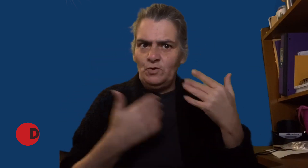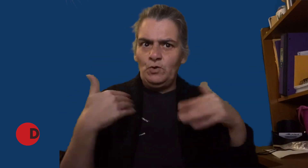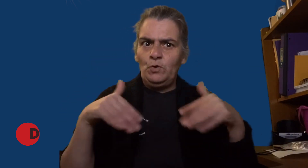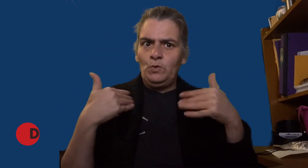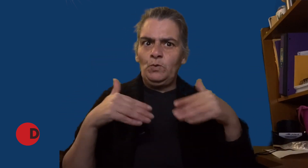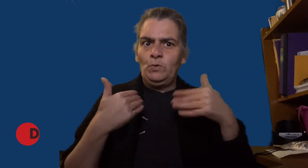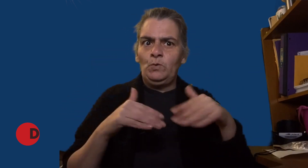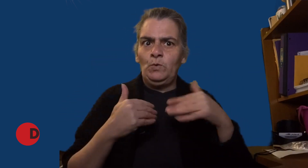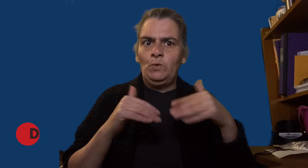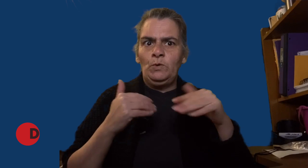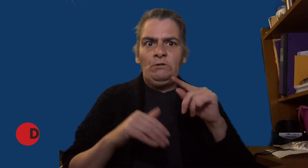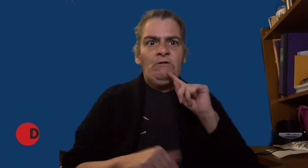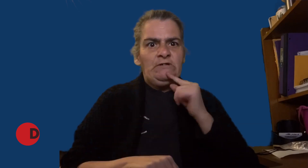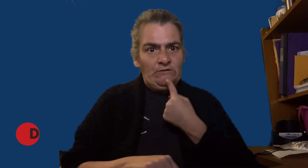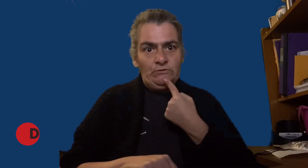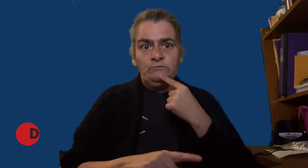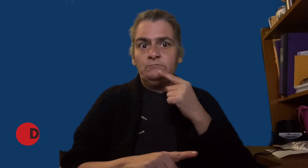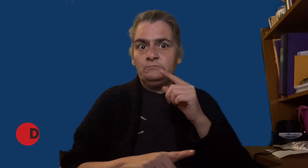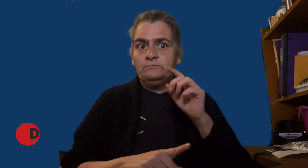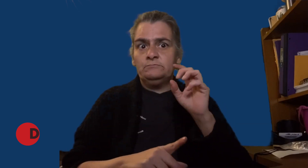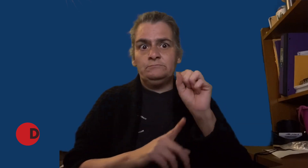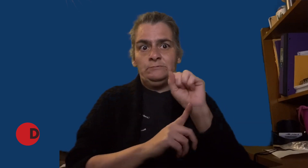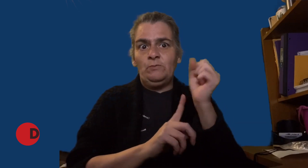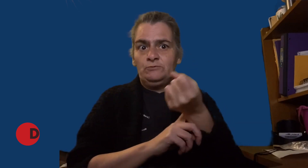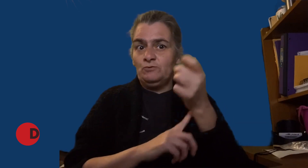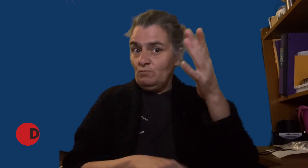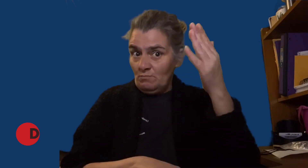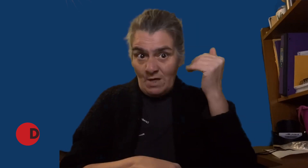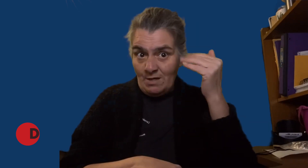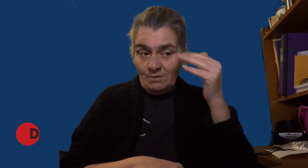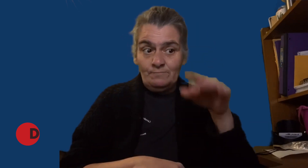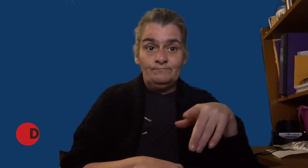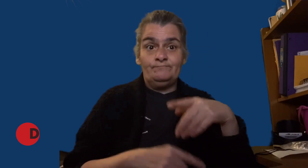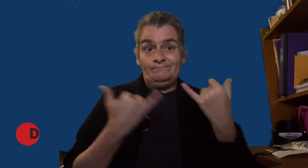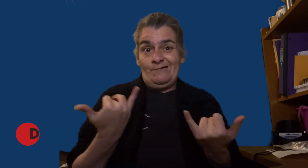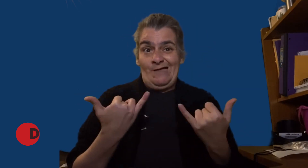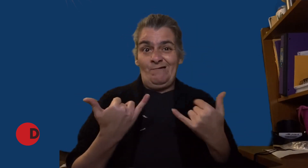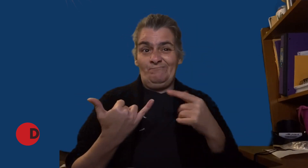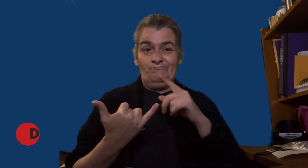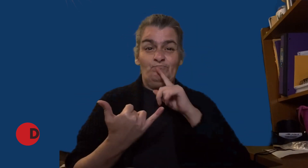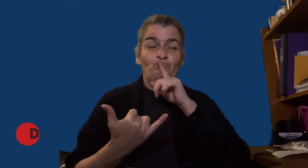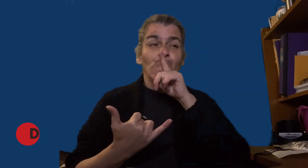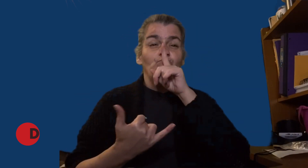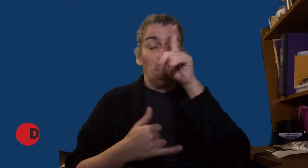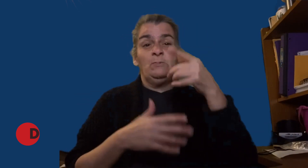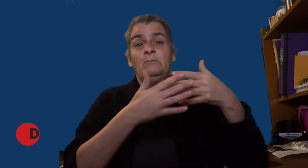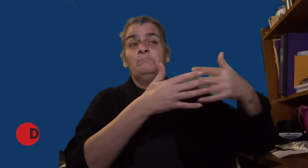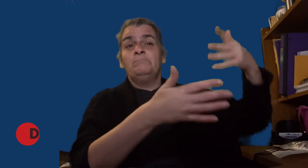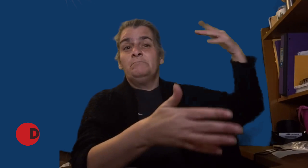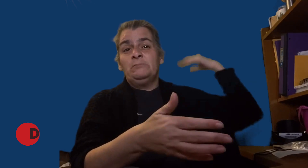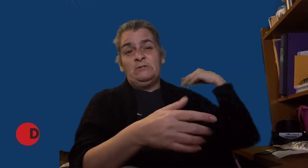For years five ITP programs and the program in Edmonton has been